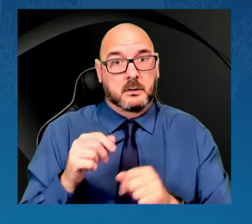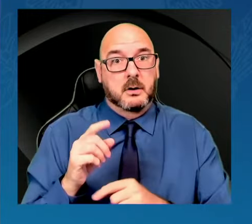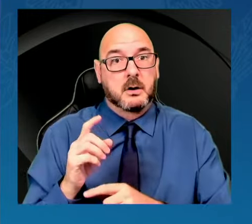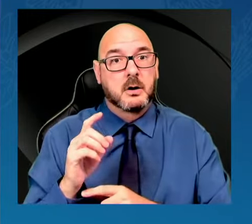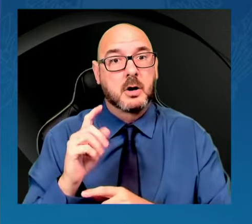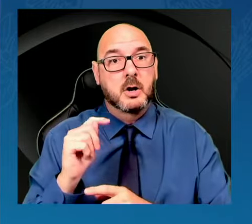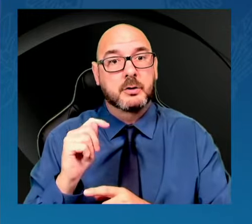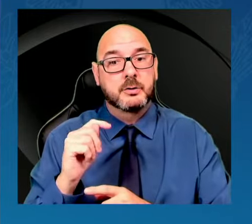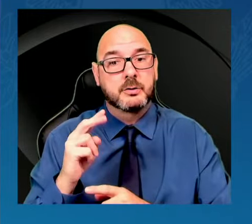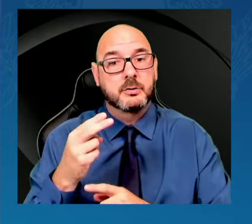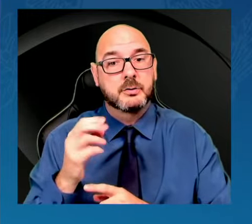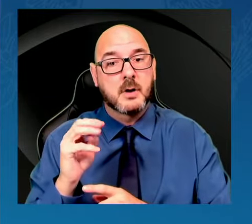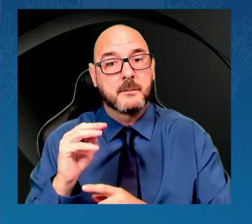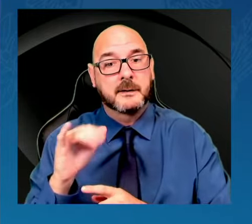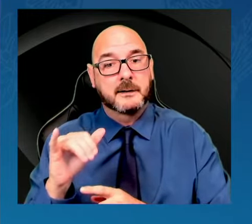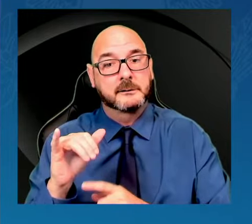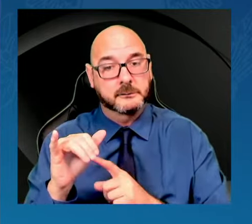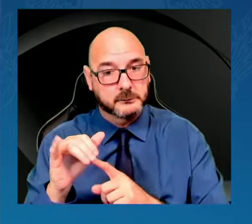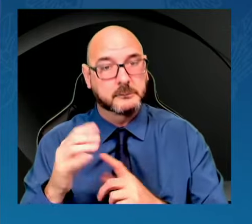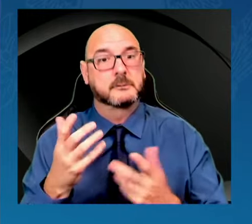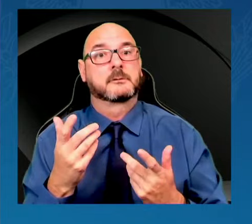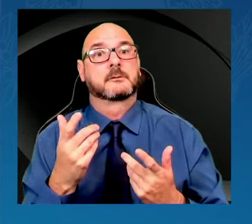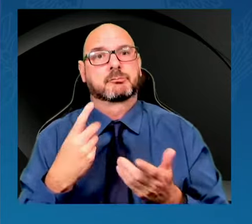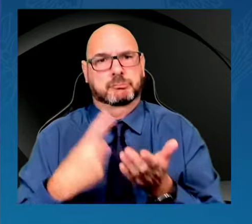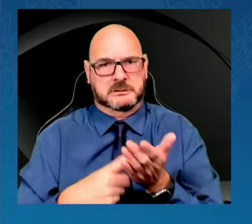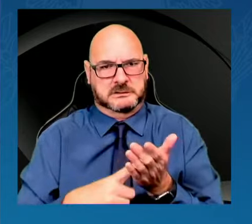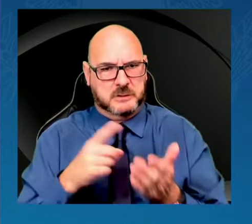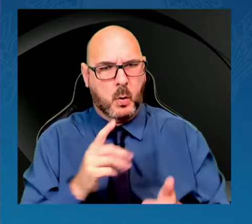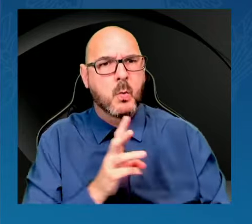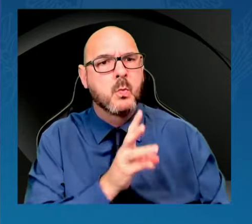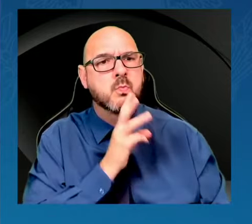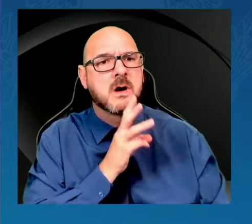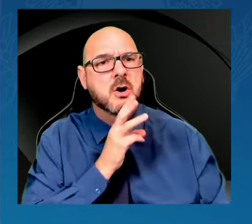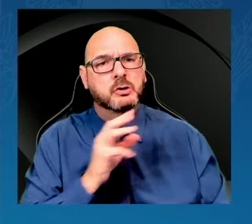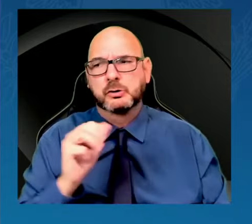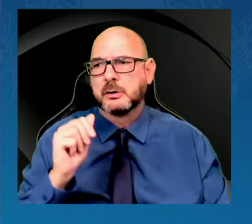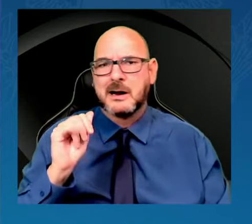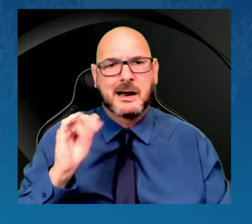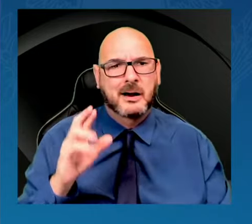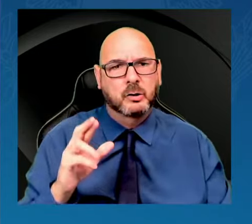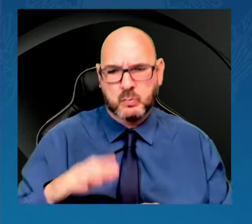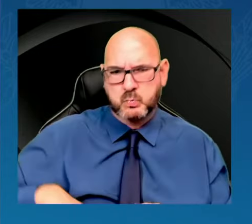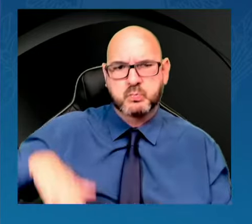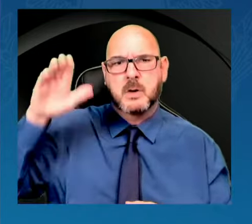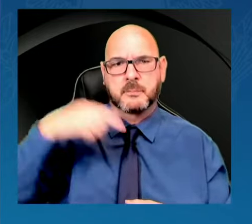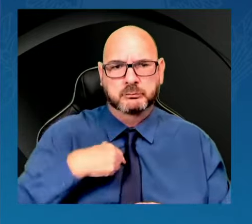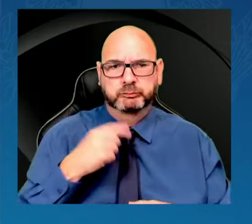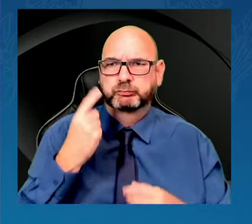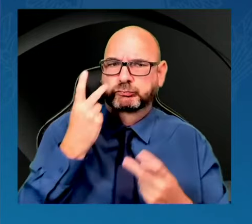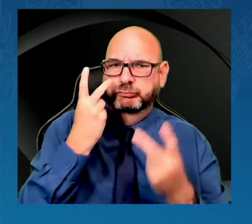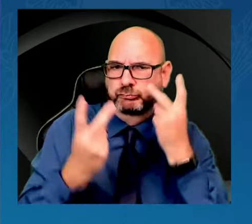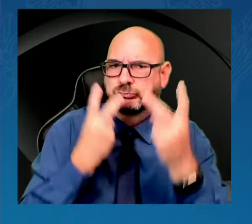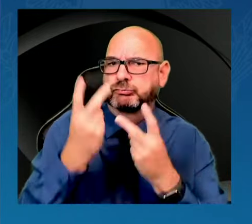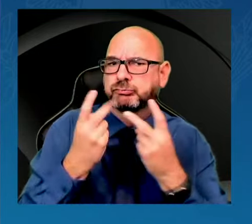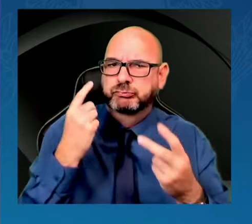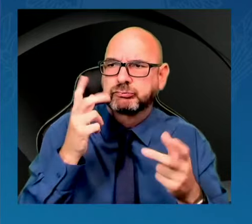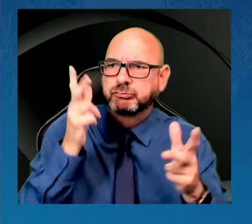We talked about air. And so, I just grew up with it. And I also grew up as a child of parents who were active in the Civil Rights Movement.